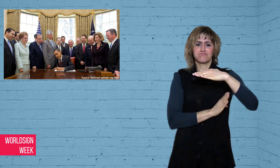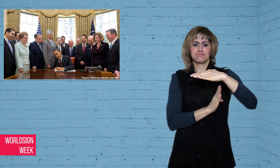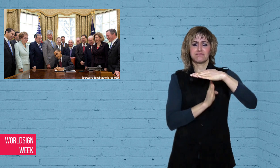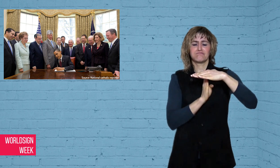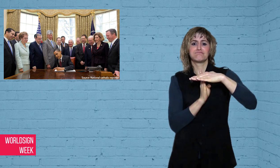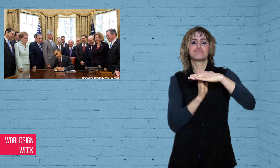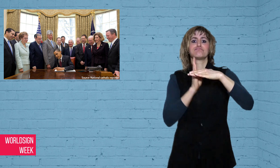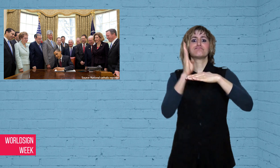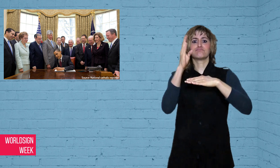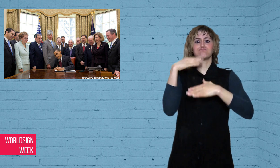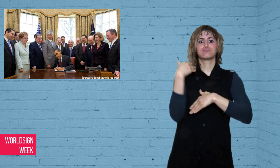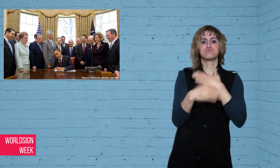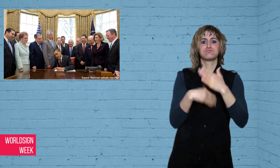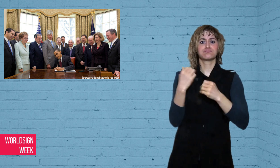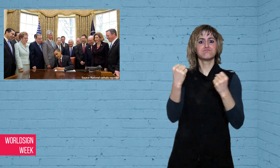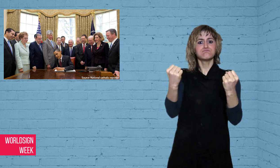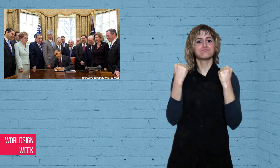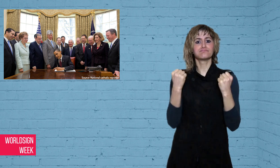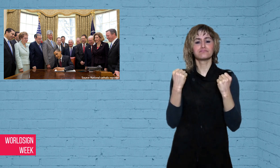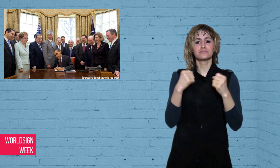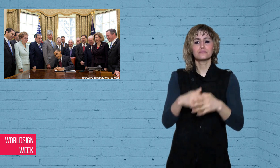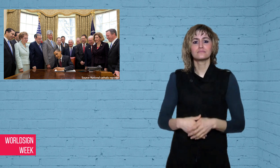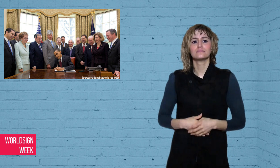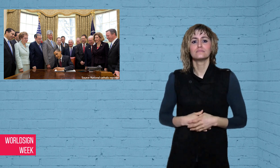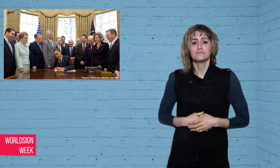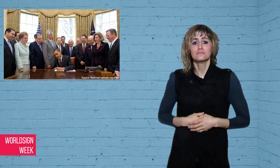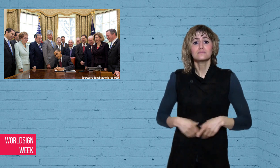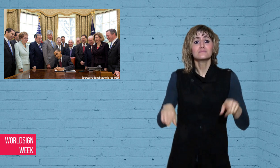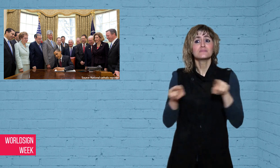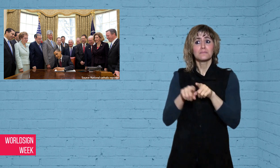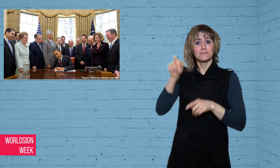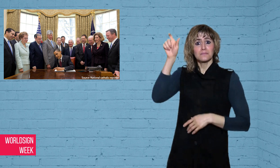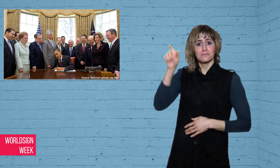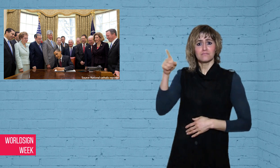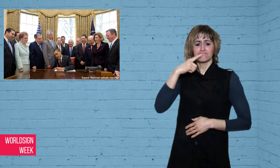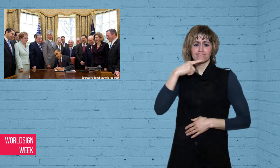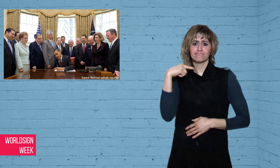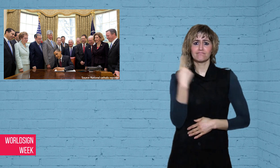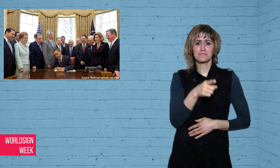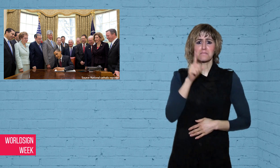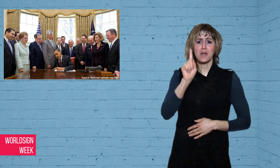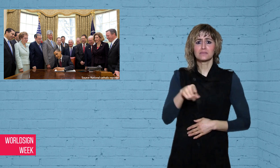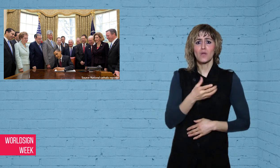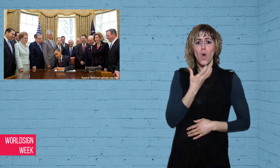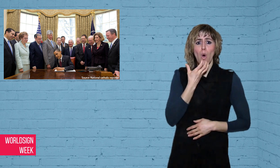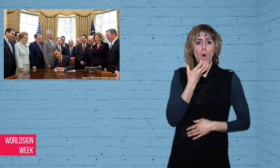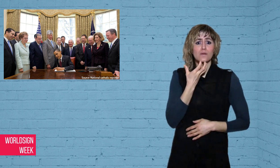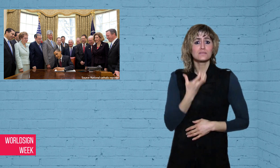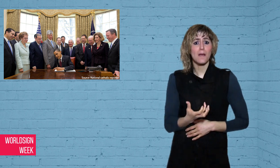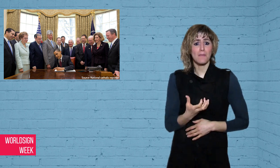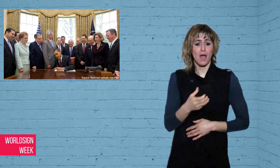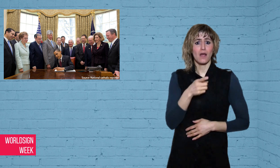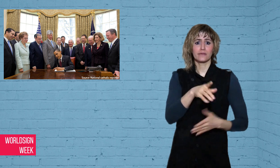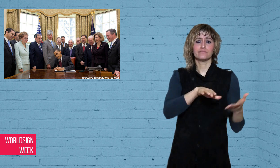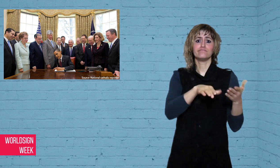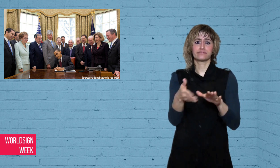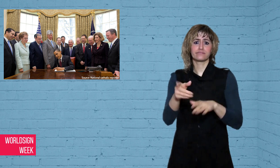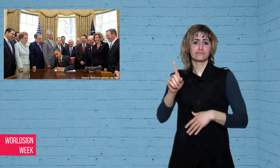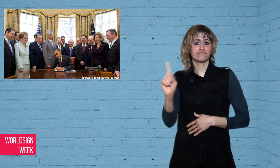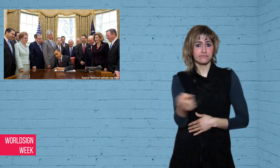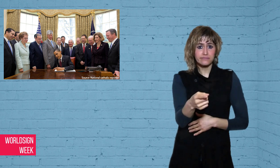Obama’s legacy remains uncertain as